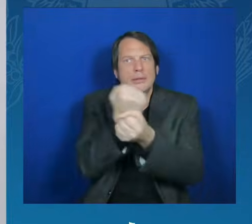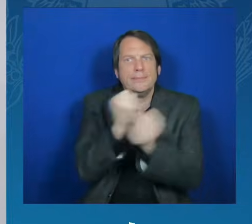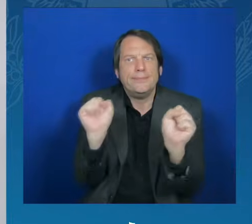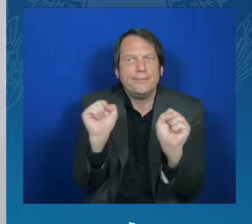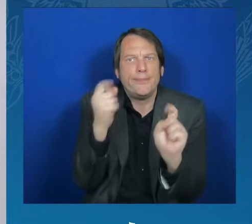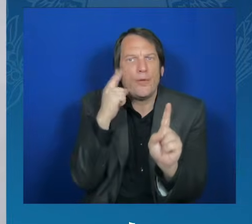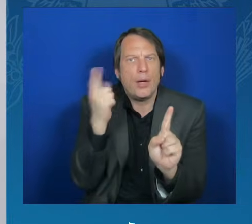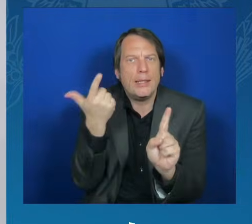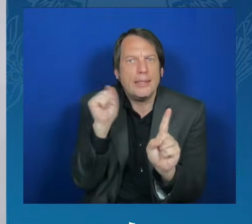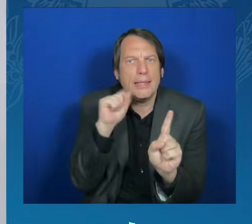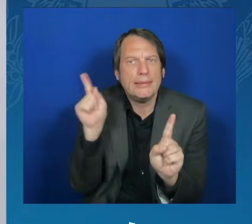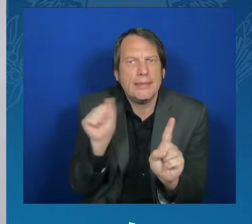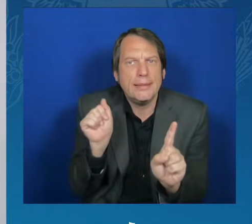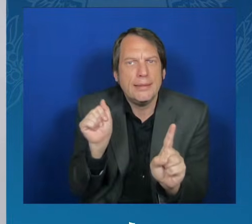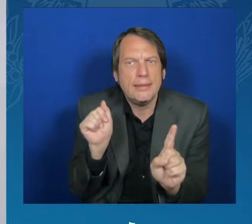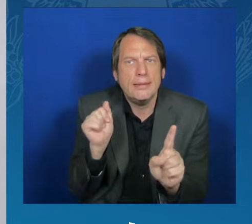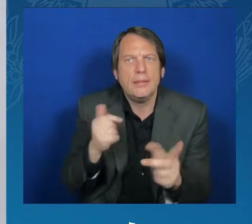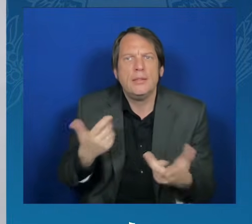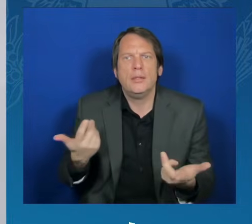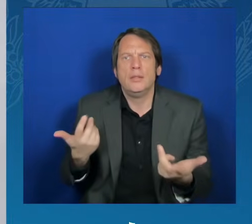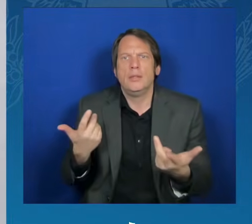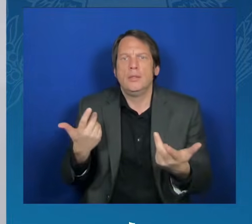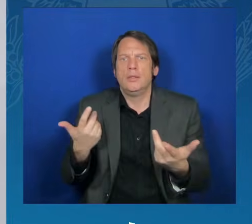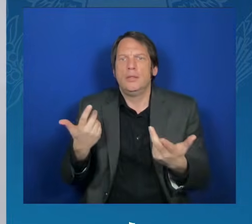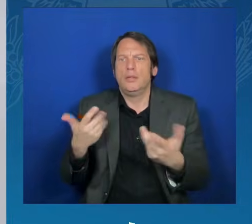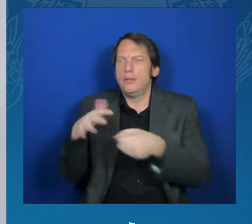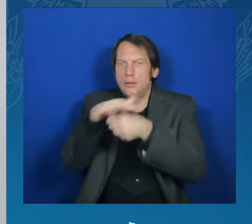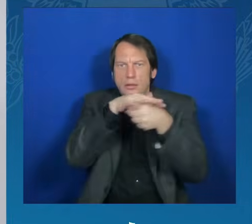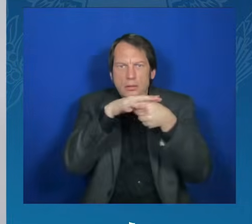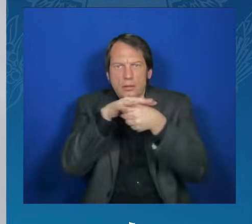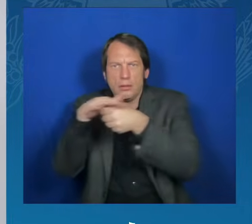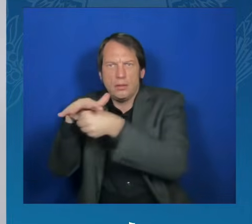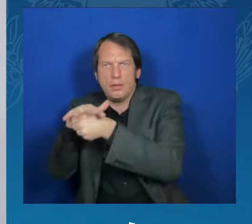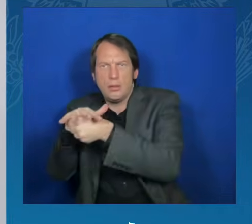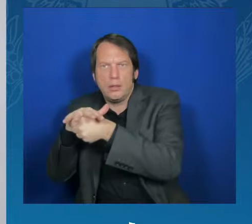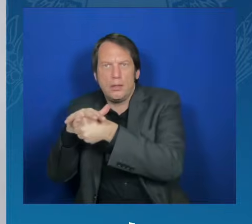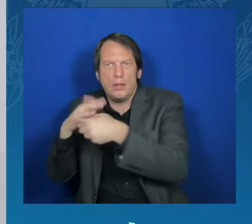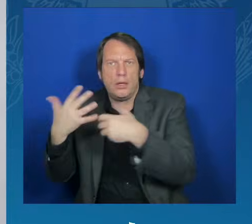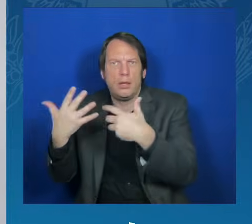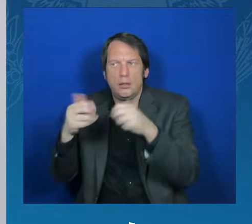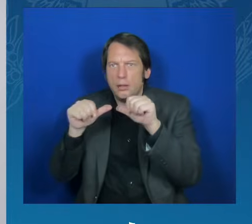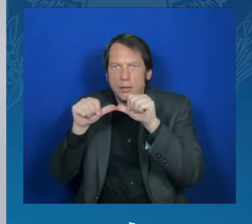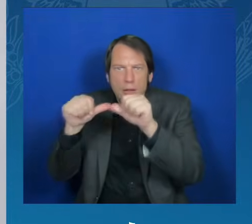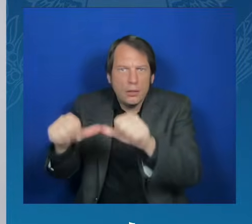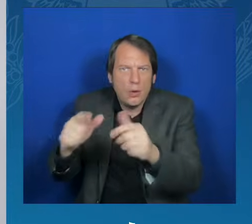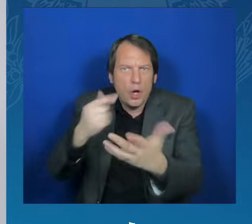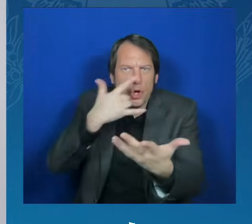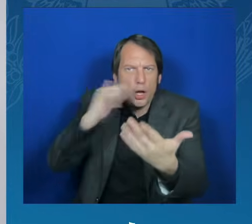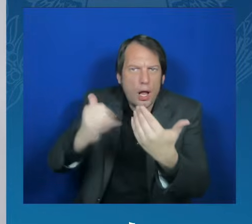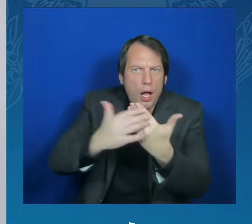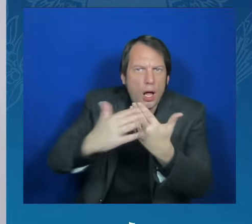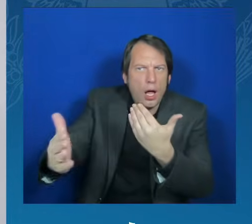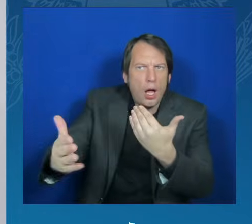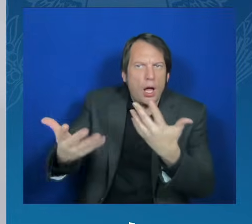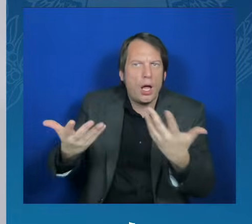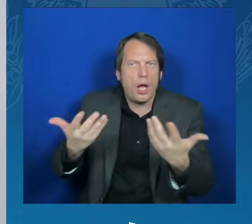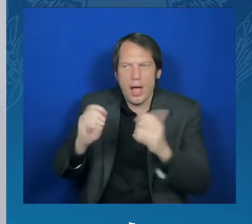what must be done in terms of governance for Gaza; and then rebuilding Gaza. We've been very clear that we believe